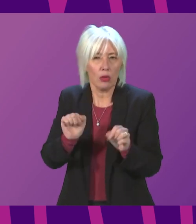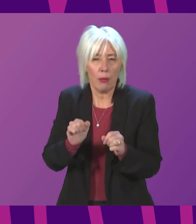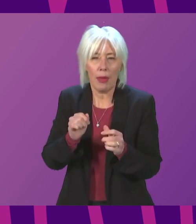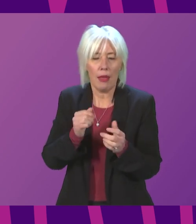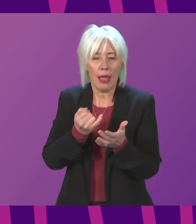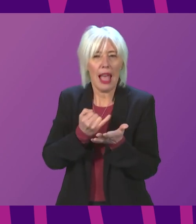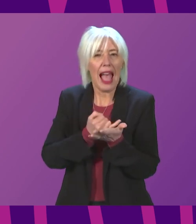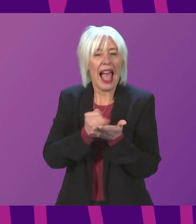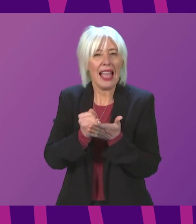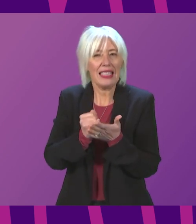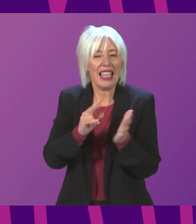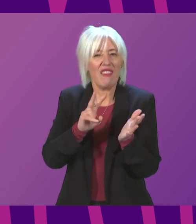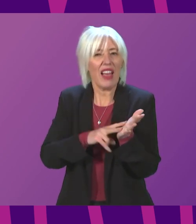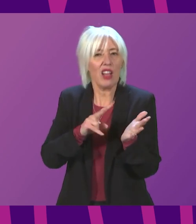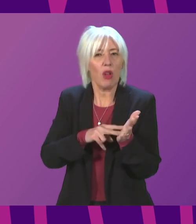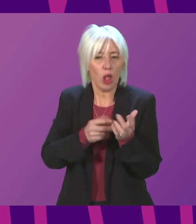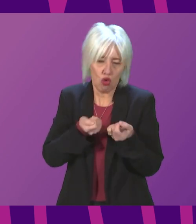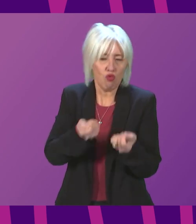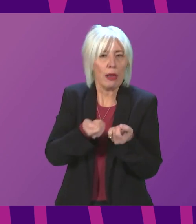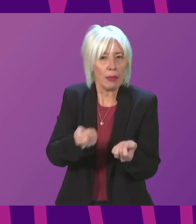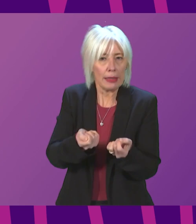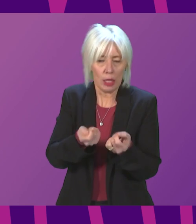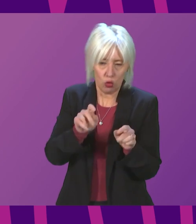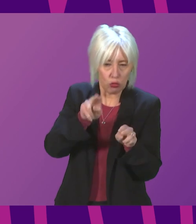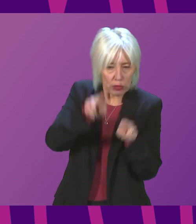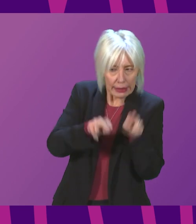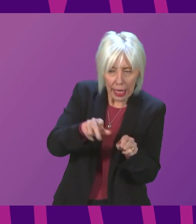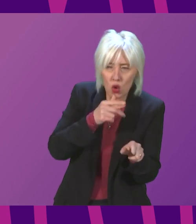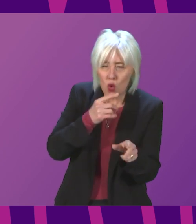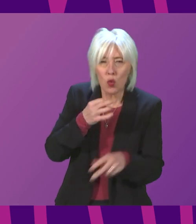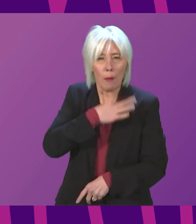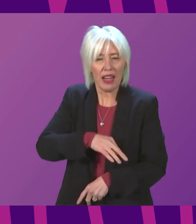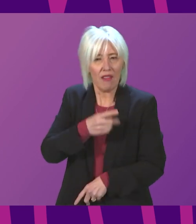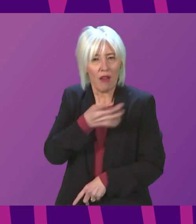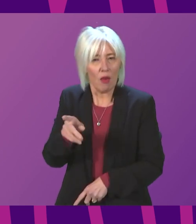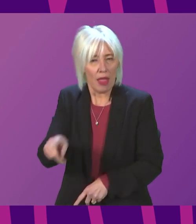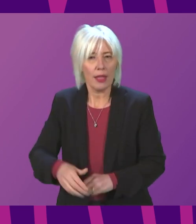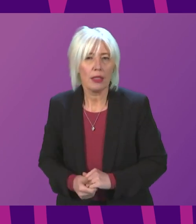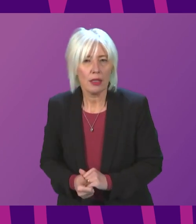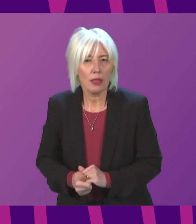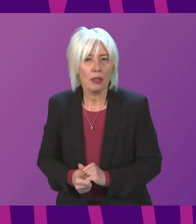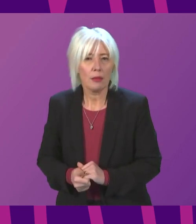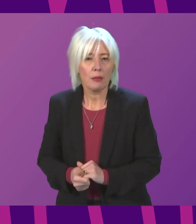allow us to assess patients who are most likely to benefit from there being more antiviral